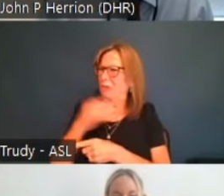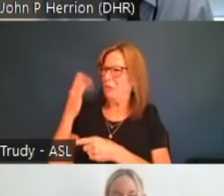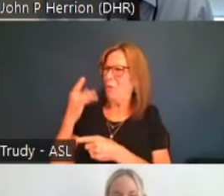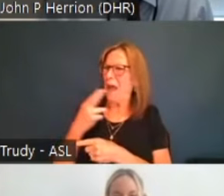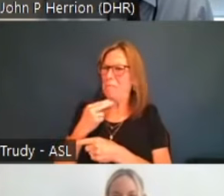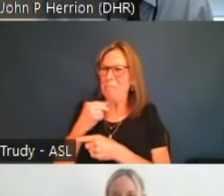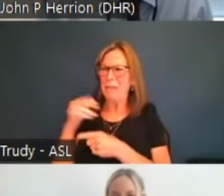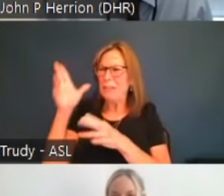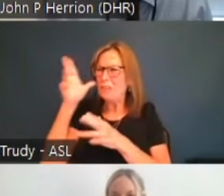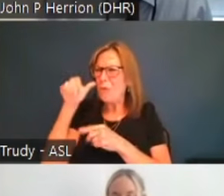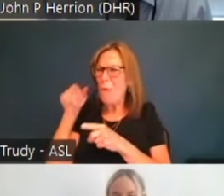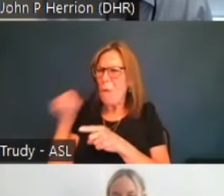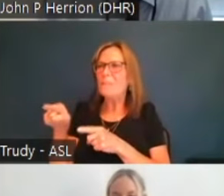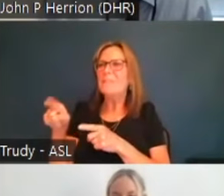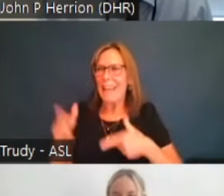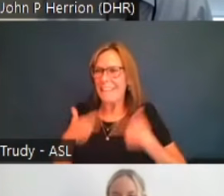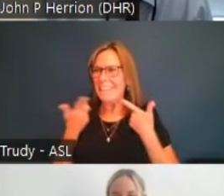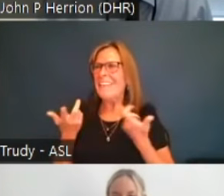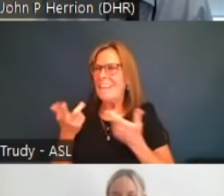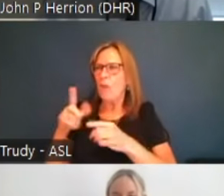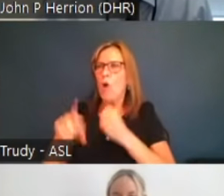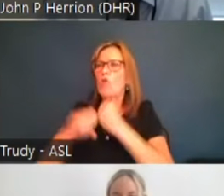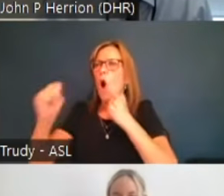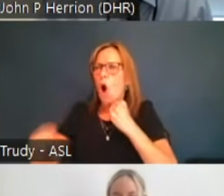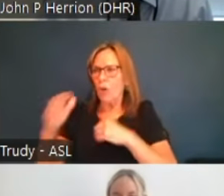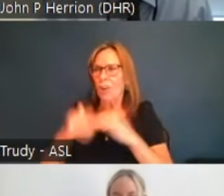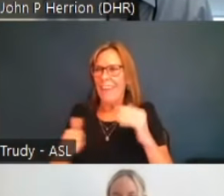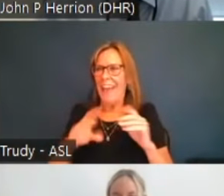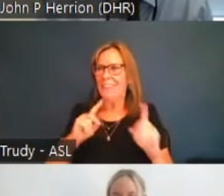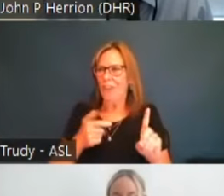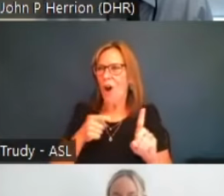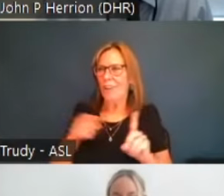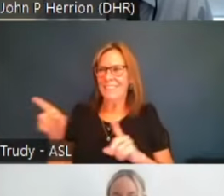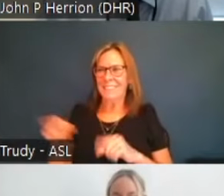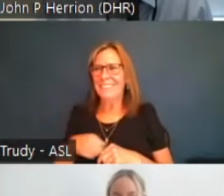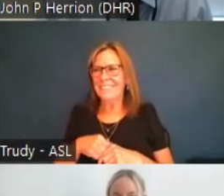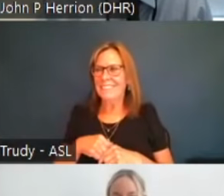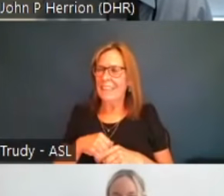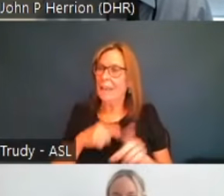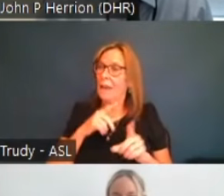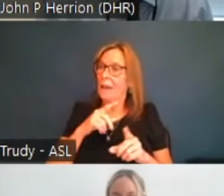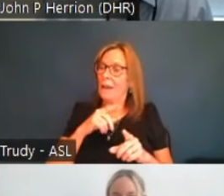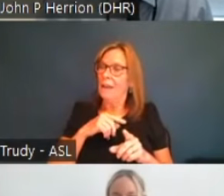it would for somebody who relies on a dog, I can't say that I've seen the miniature horse in action, the service,